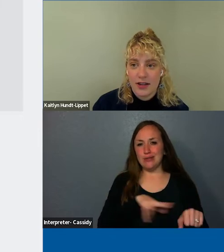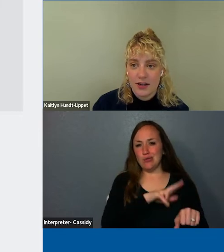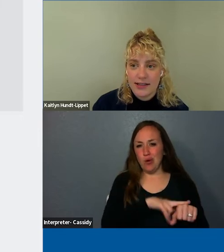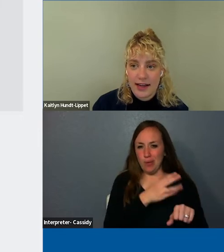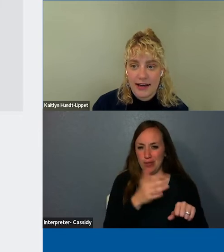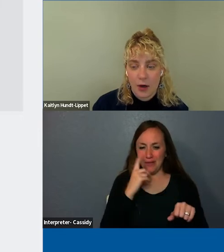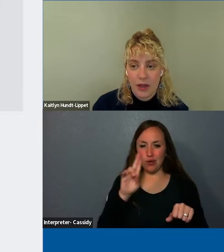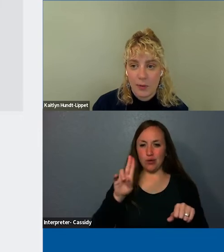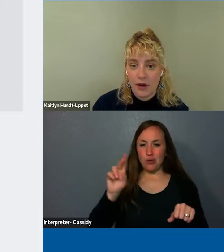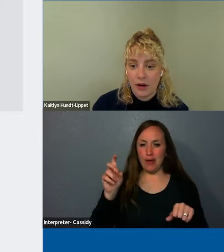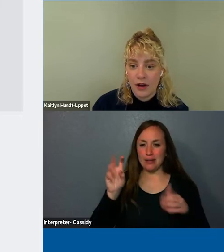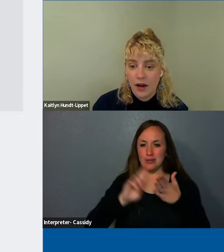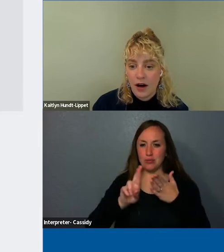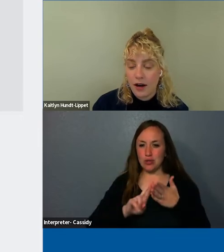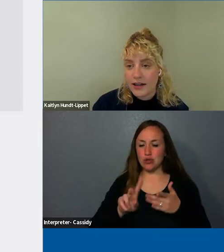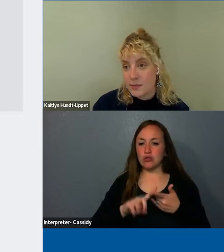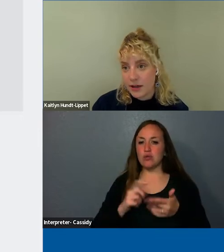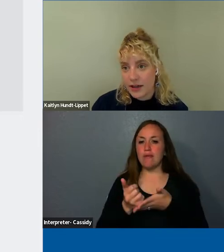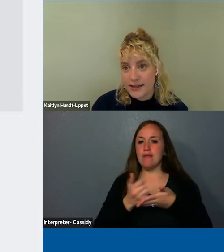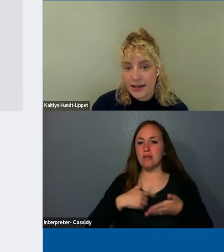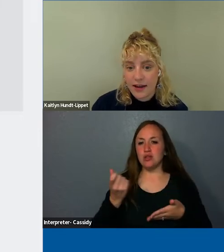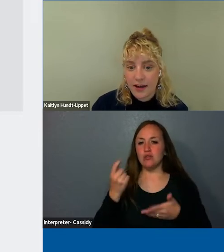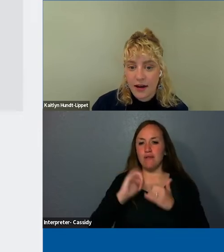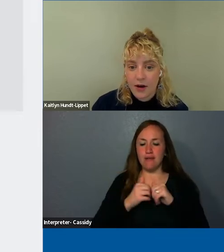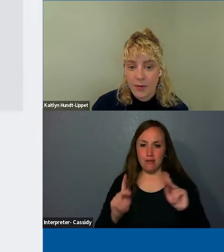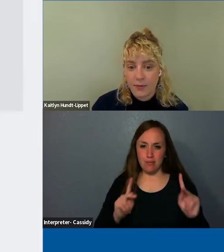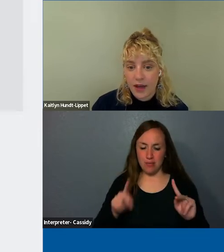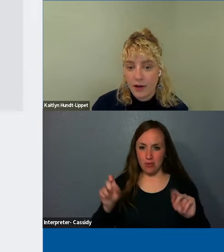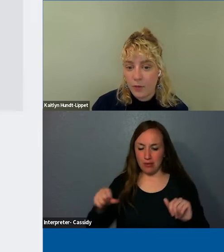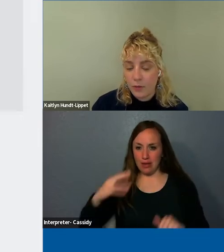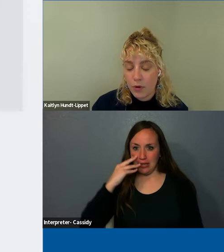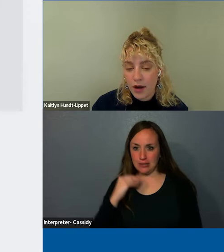to understand how people are experiencing kind of products